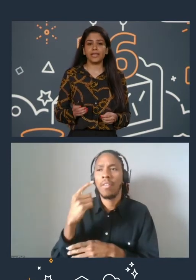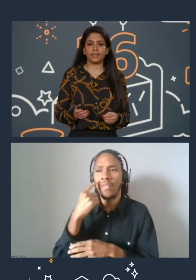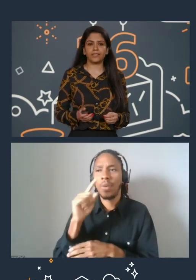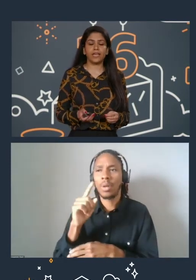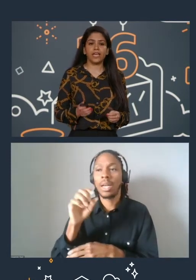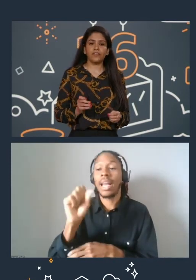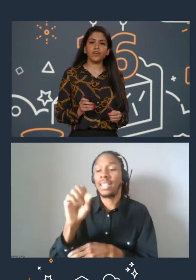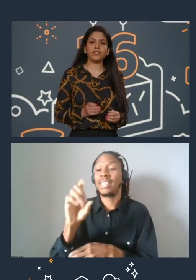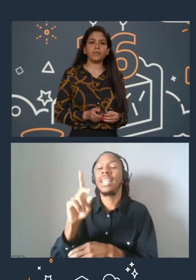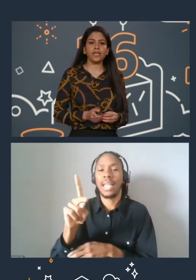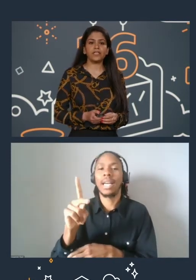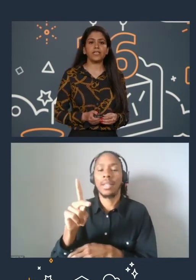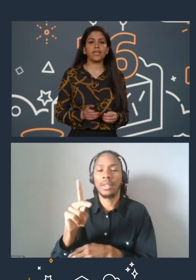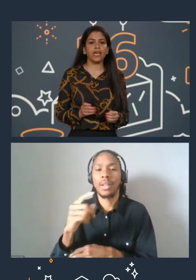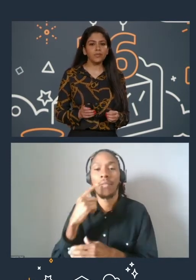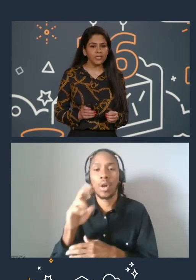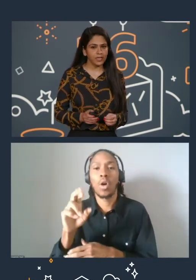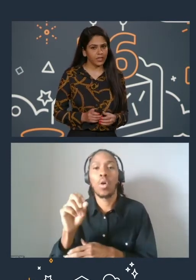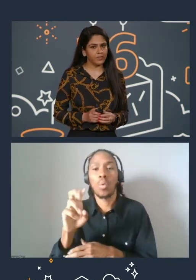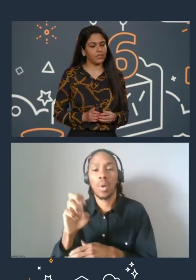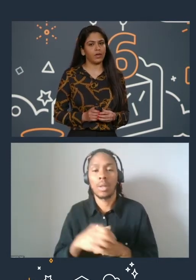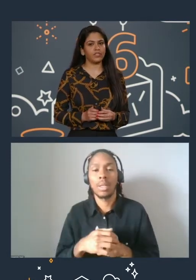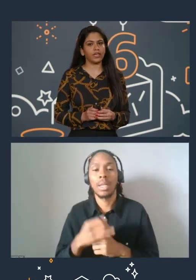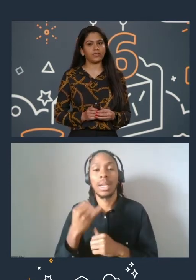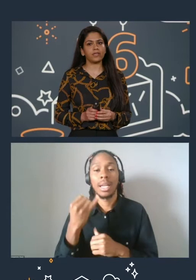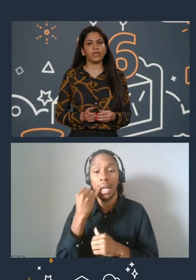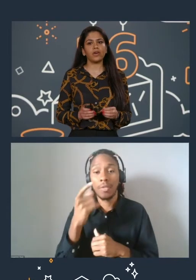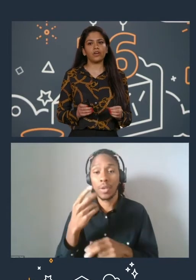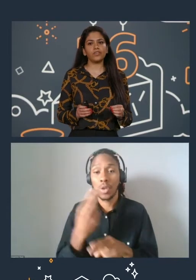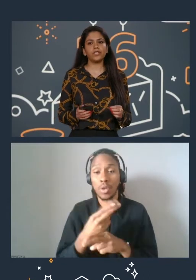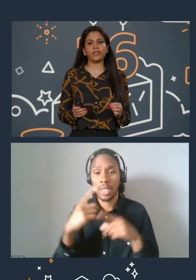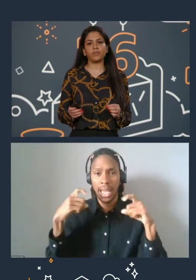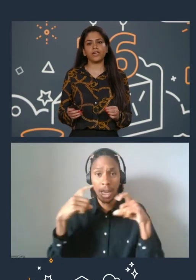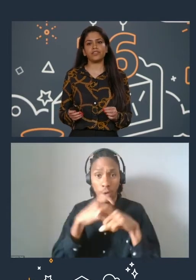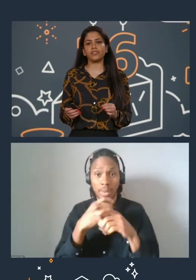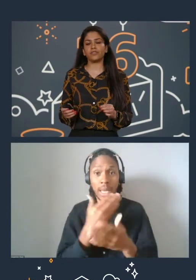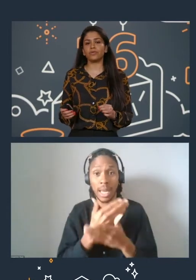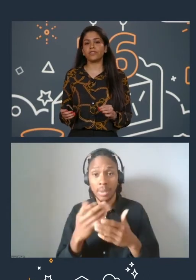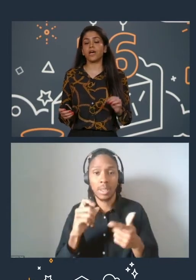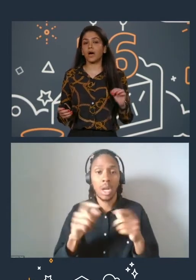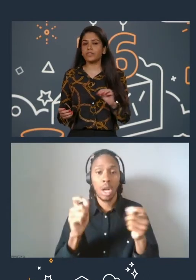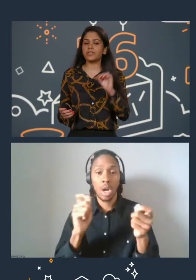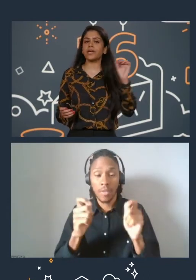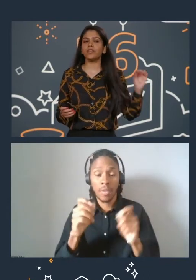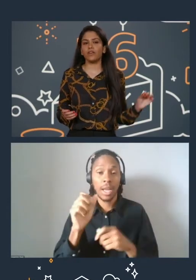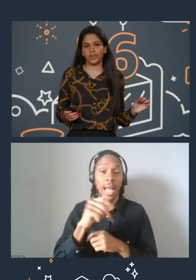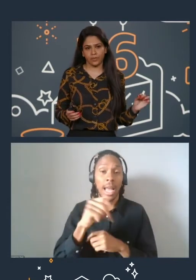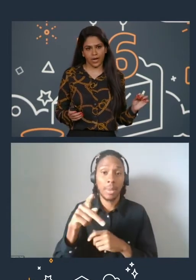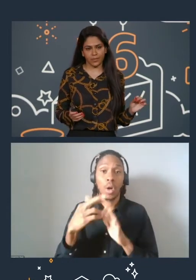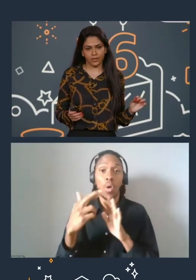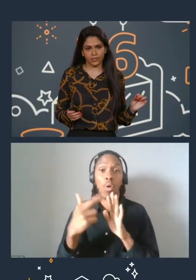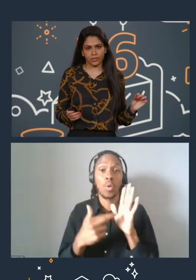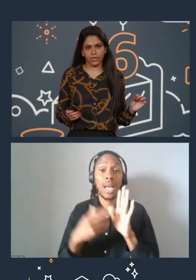Next, if you're replicating KMS-encrypted objects, configure replication rules outside of MRAP console